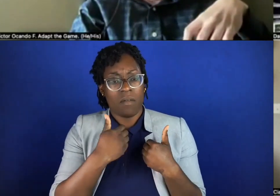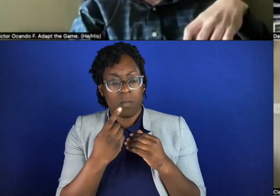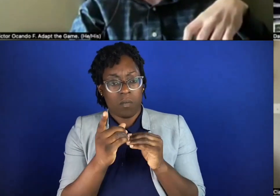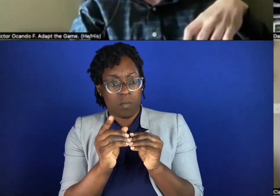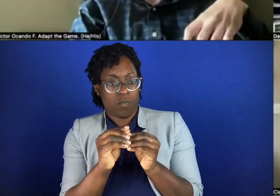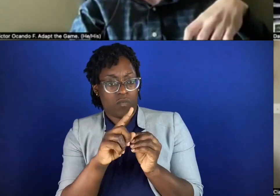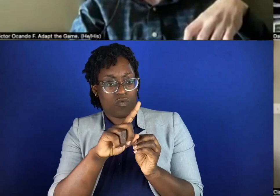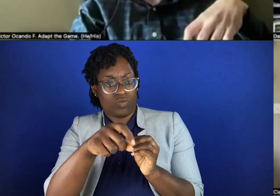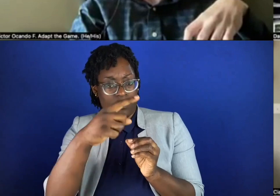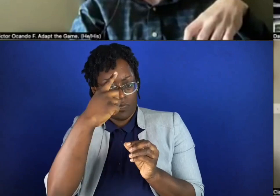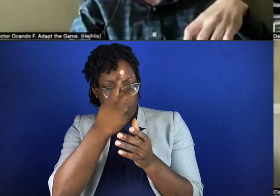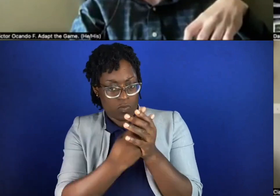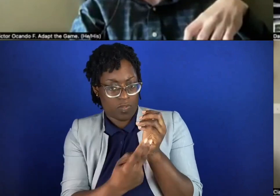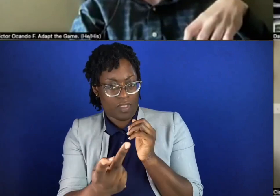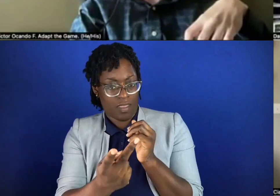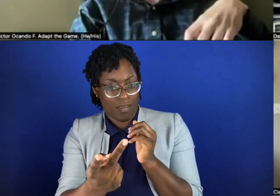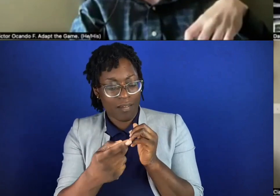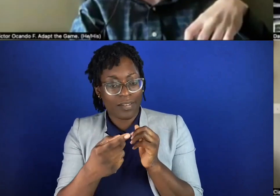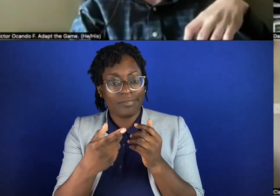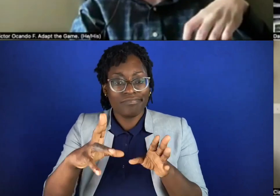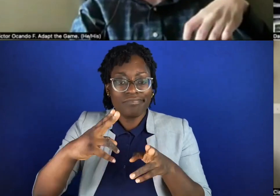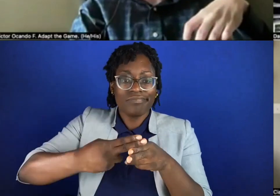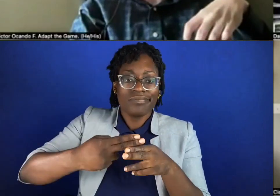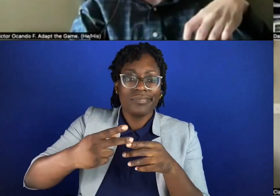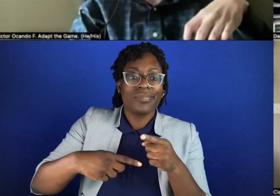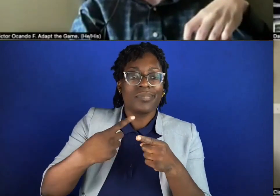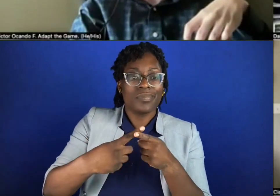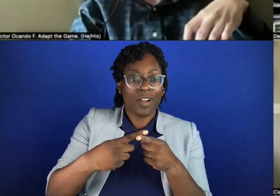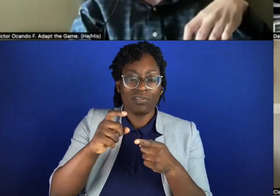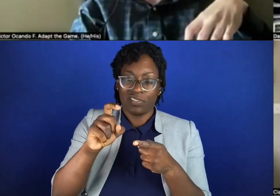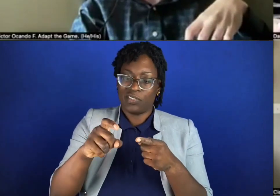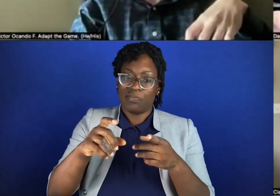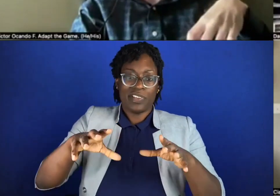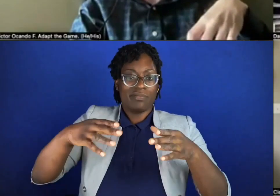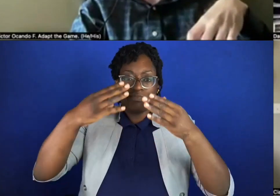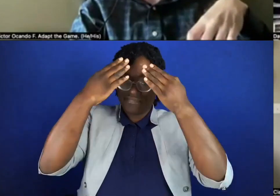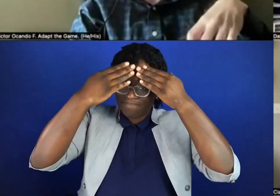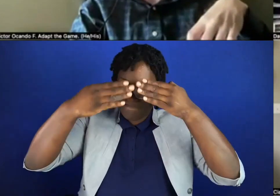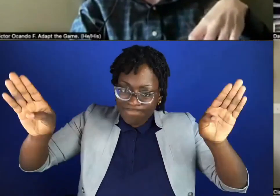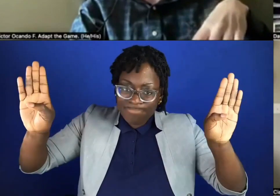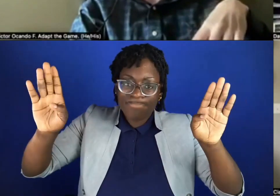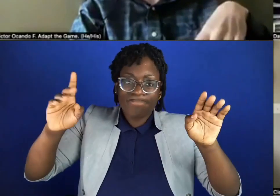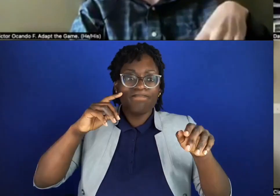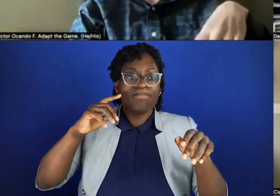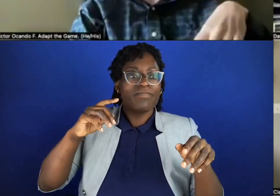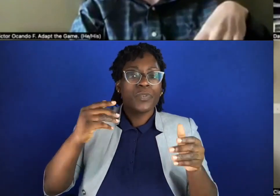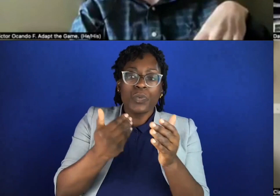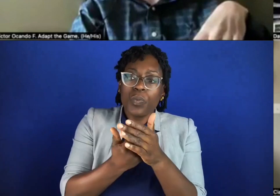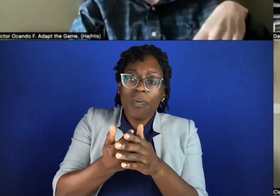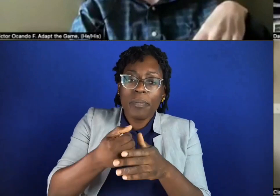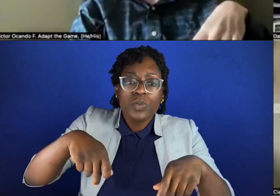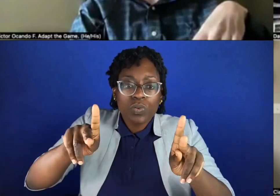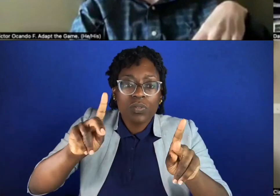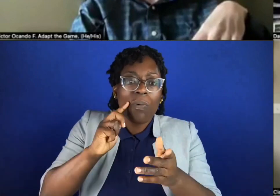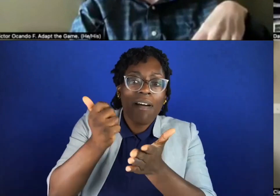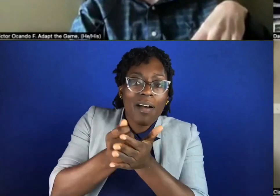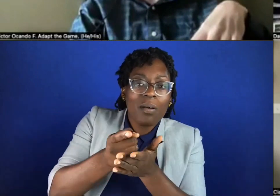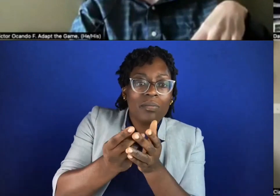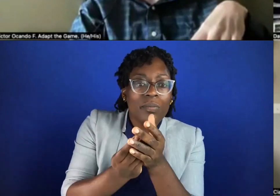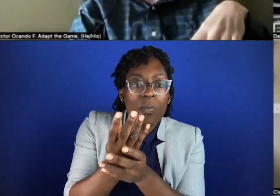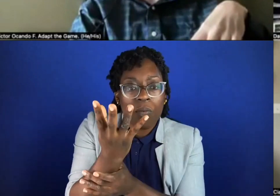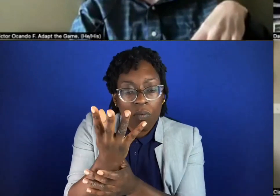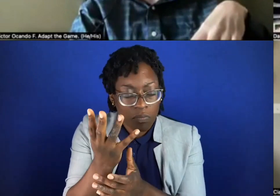being open to receiving and welcoming opportunities that allow us to grow but have you all been